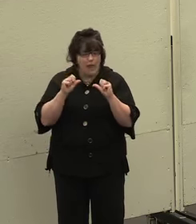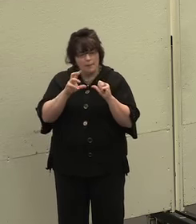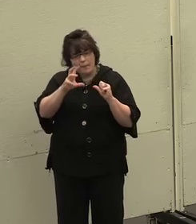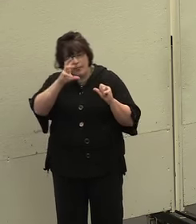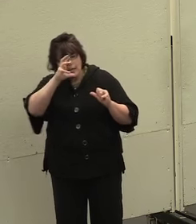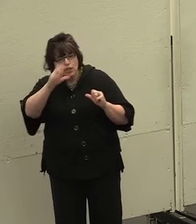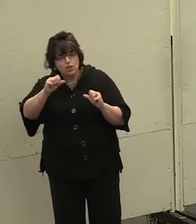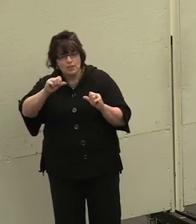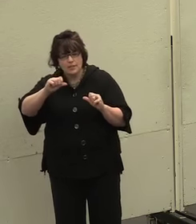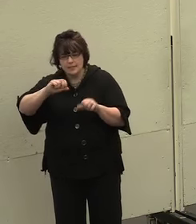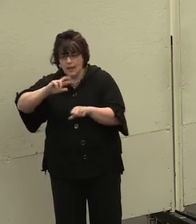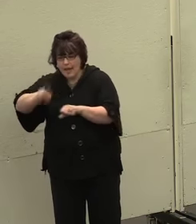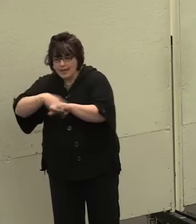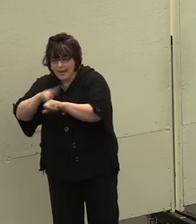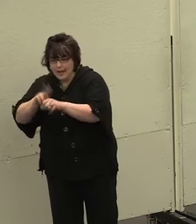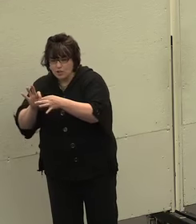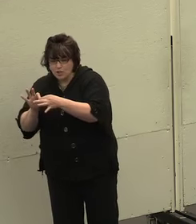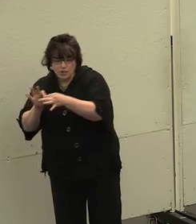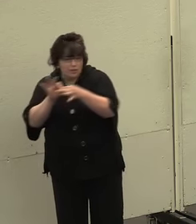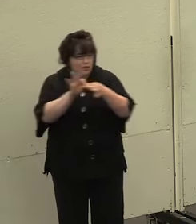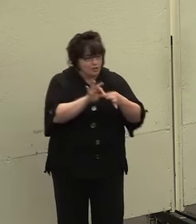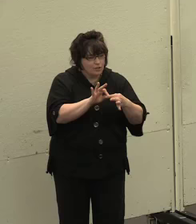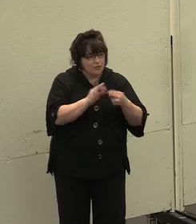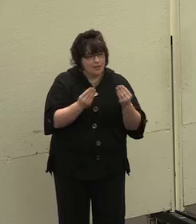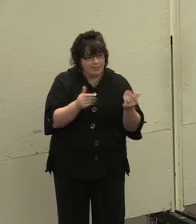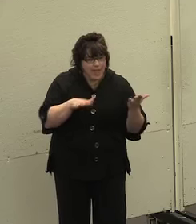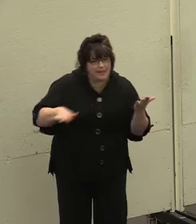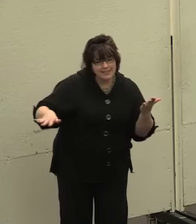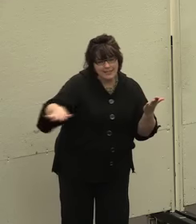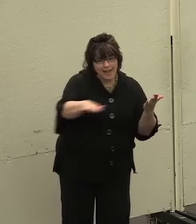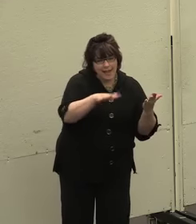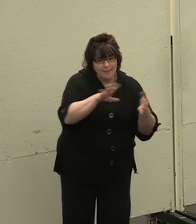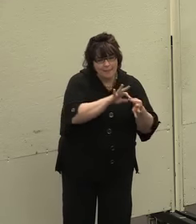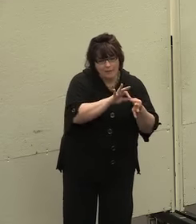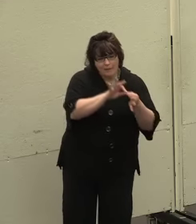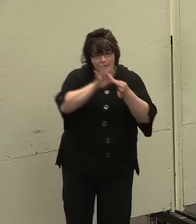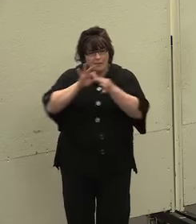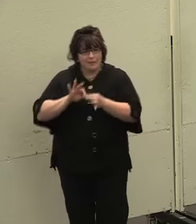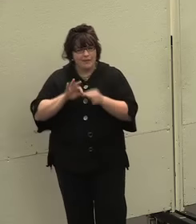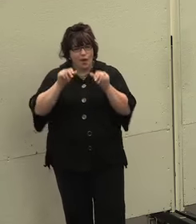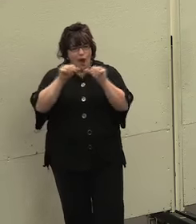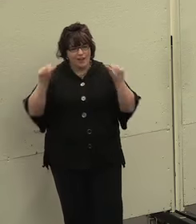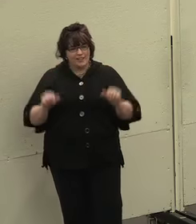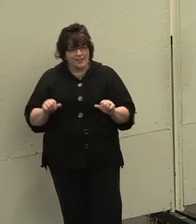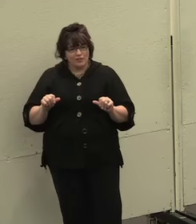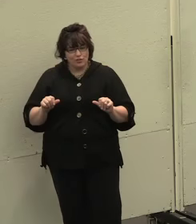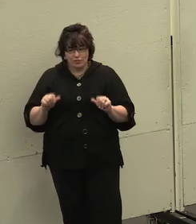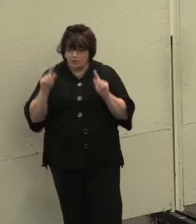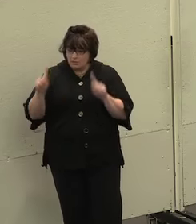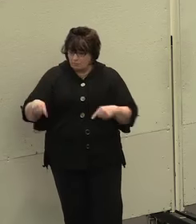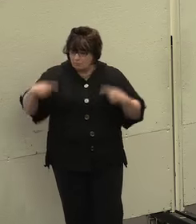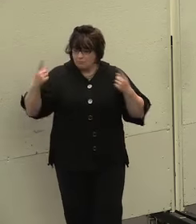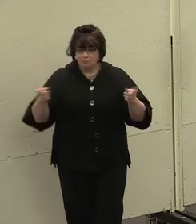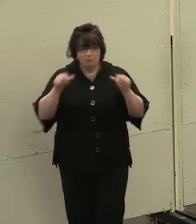and the relationship to landscape in a different way. Historically, when people have been thinking about the relationship of architecture to landscape,